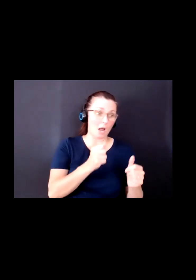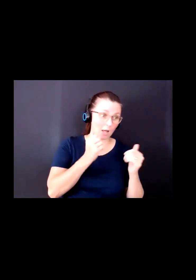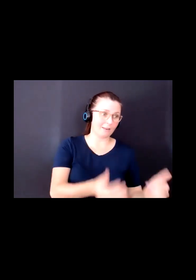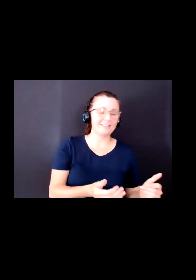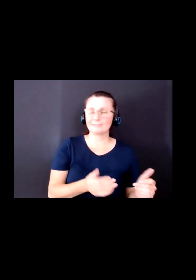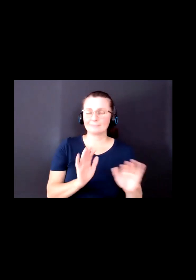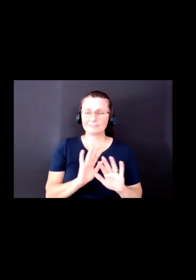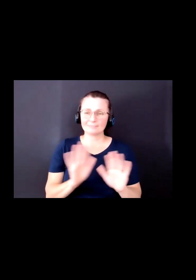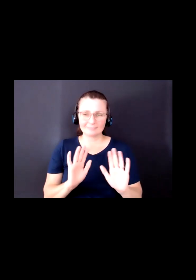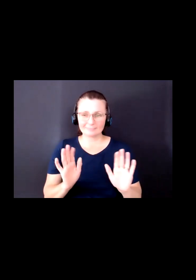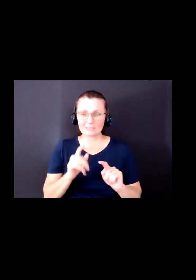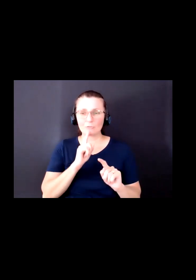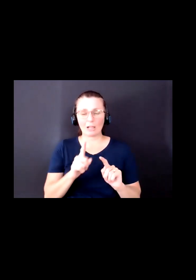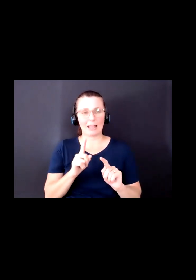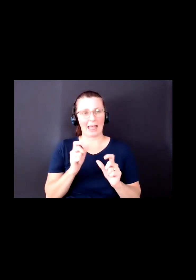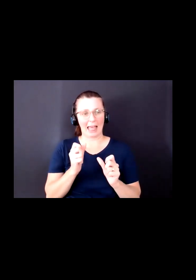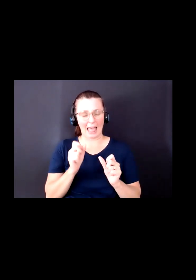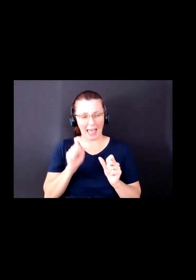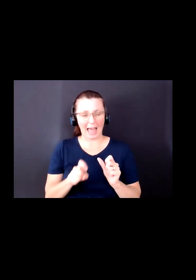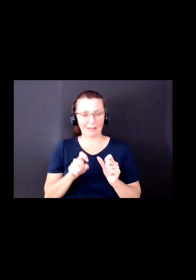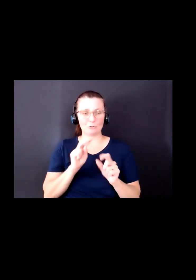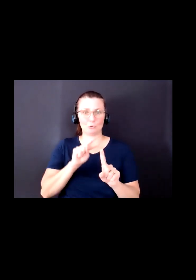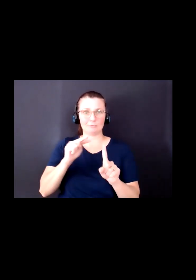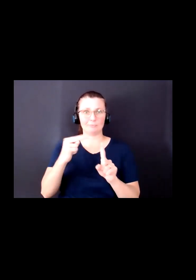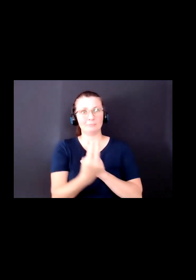looking at all the particulars of the situation to determine whether